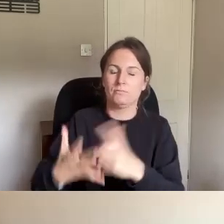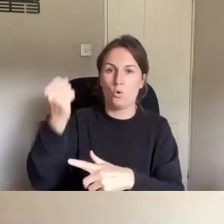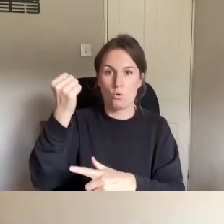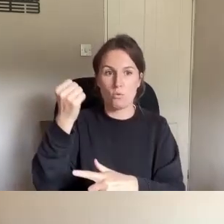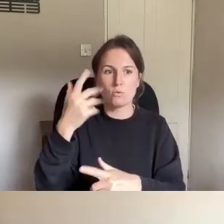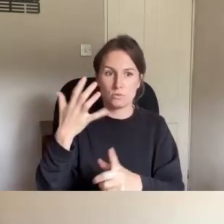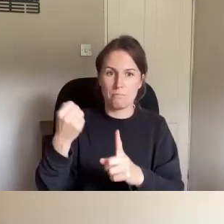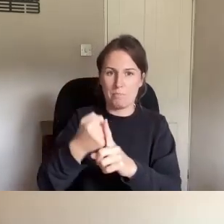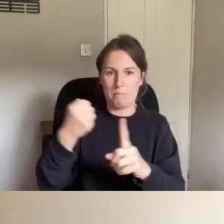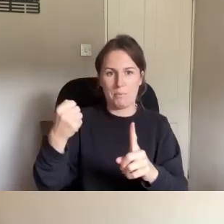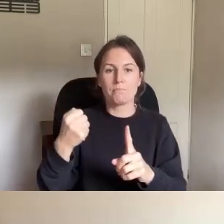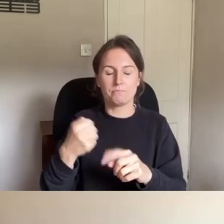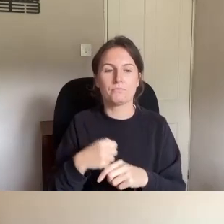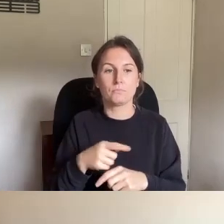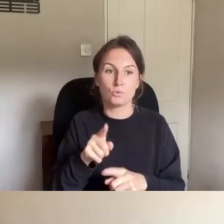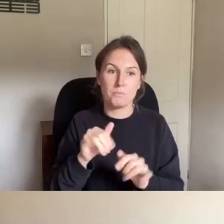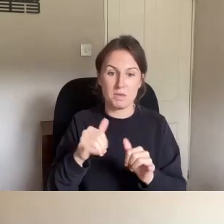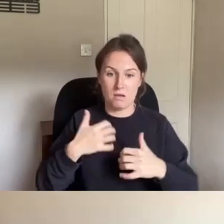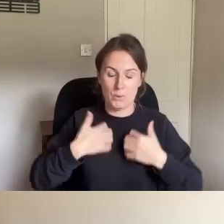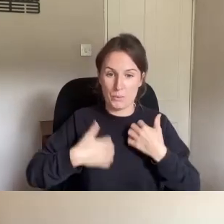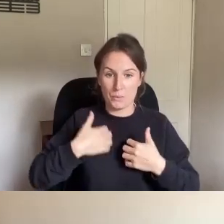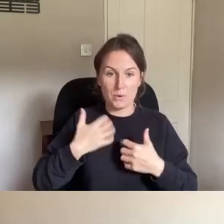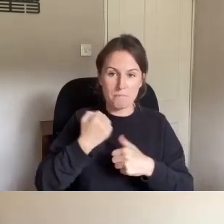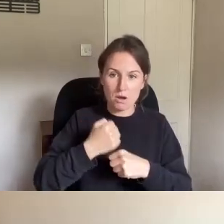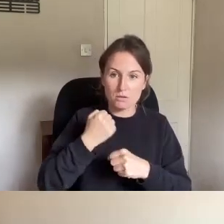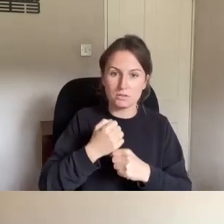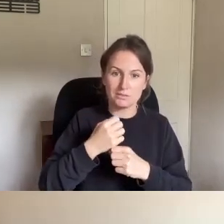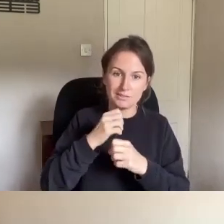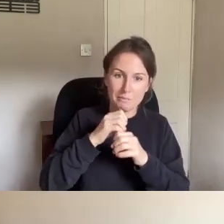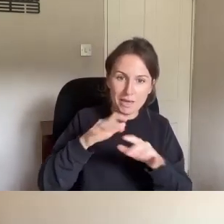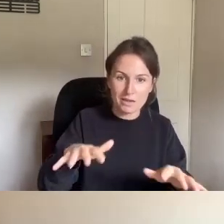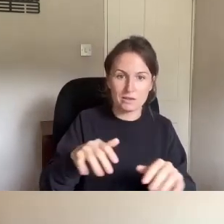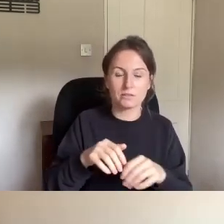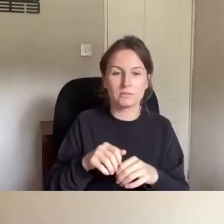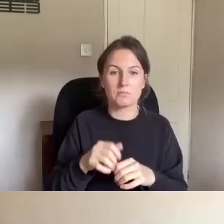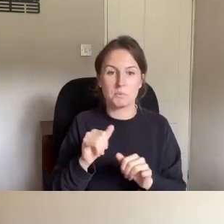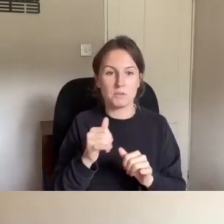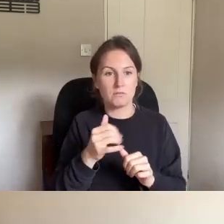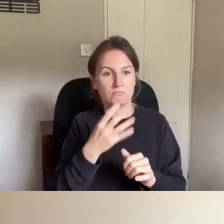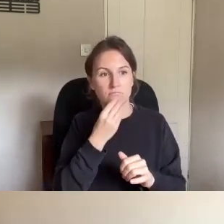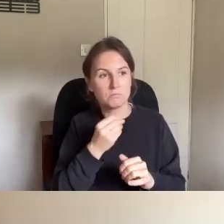or advertising campaigns using one or more different digital marketing channels like social media,